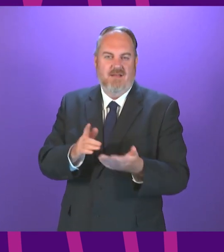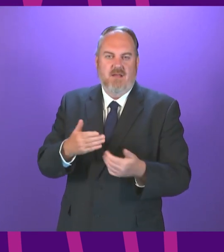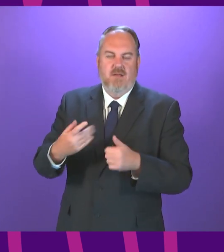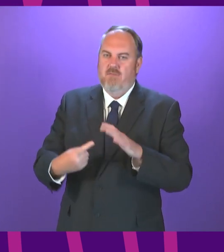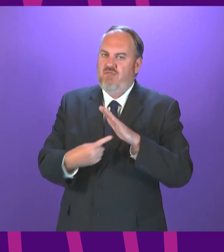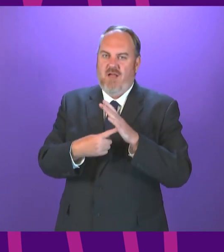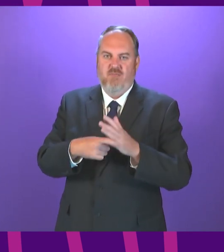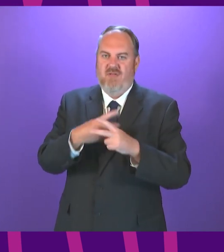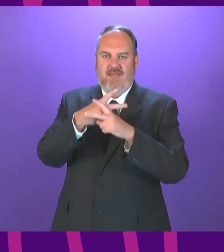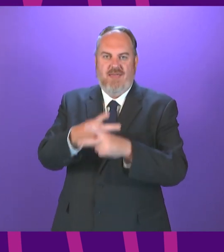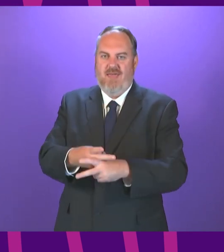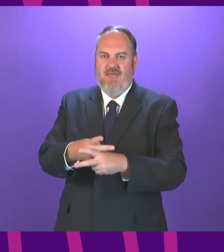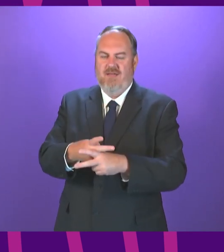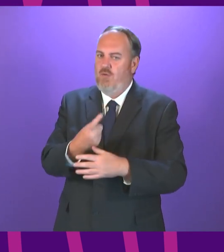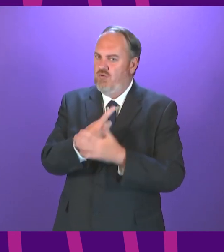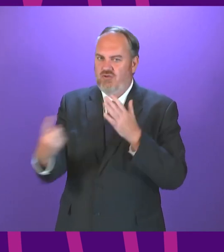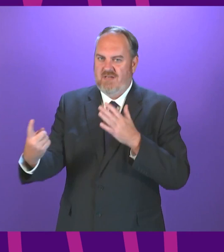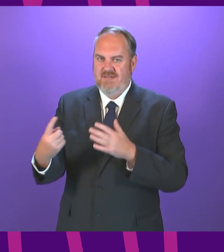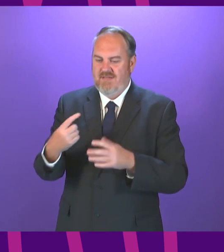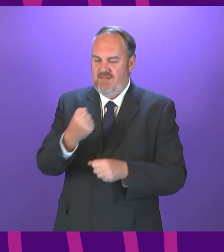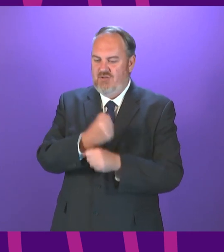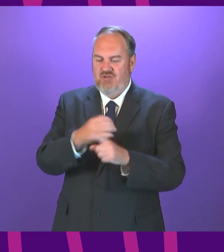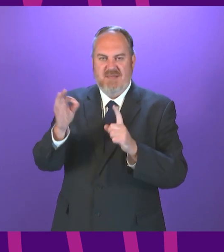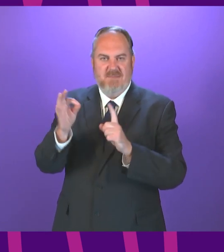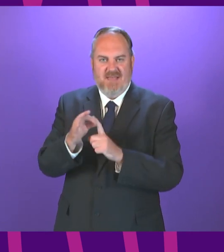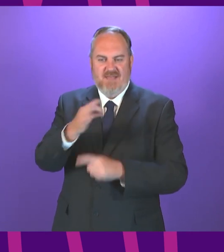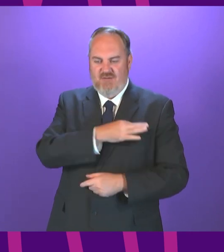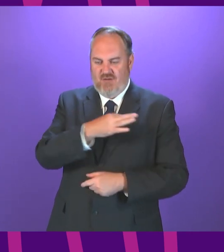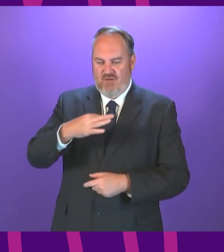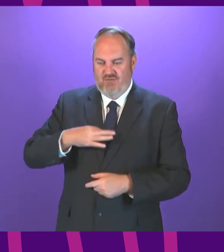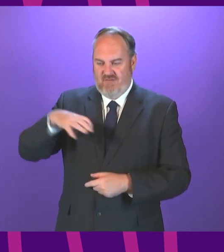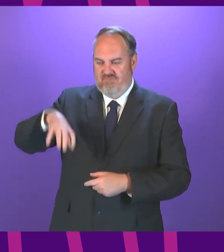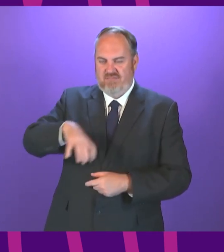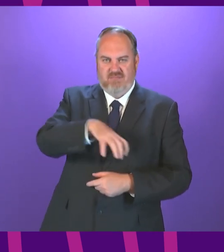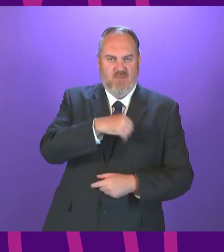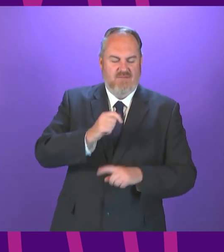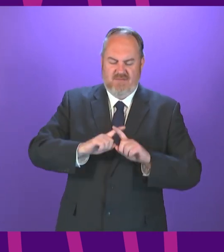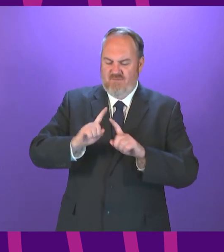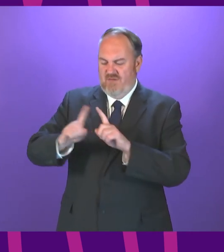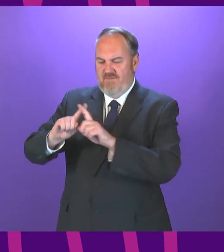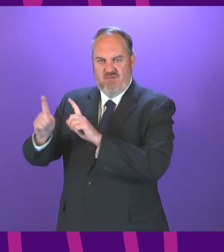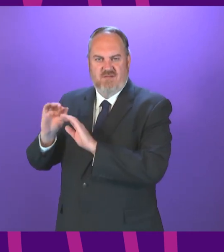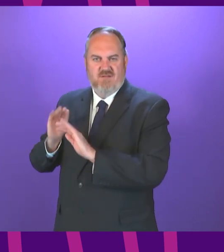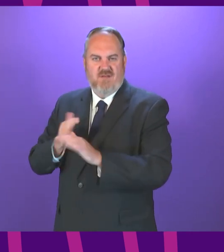but a wide range of people make up our primary care system. We will continue to do that work.